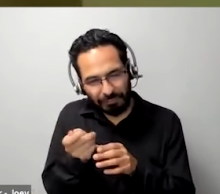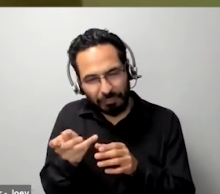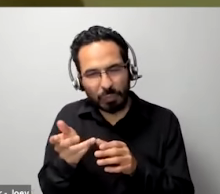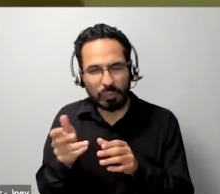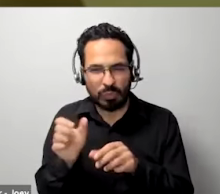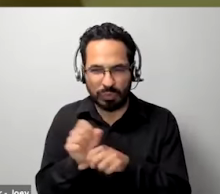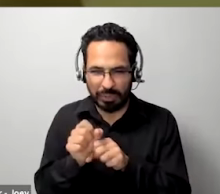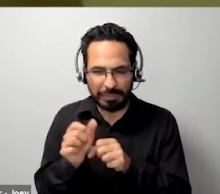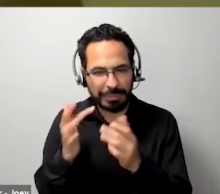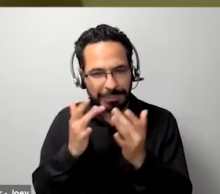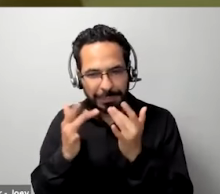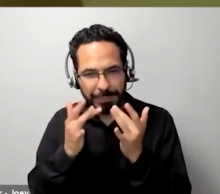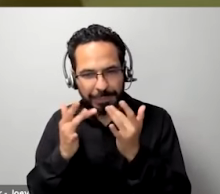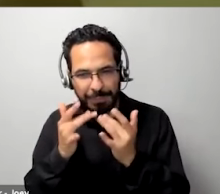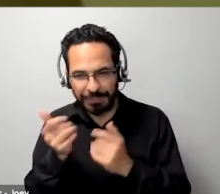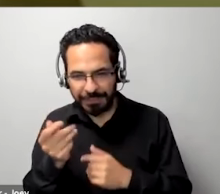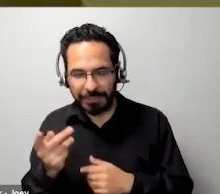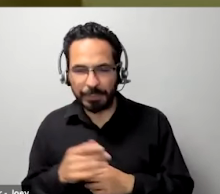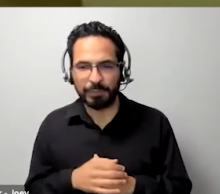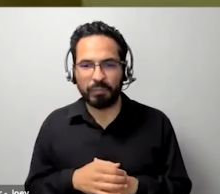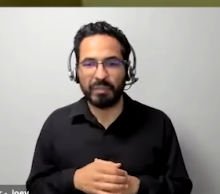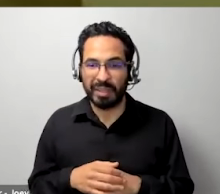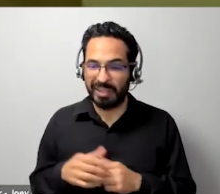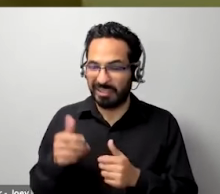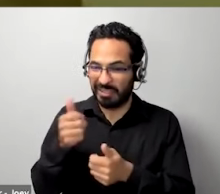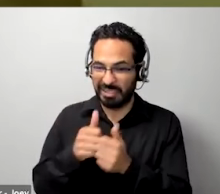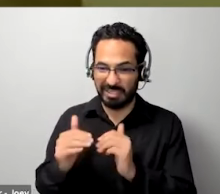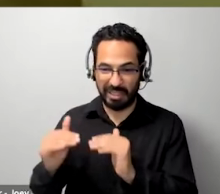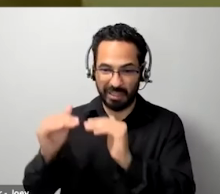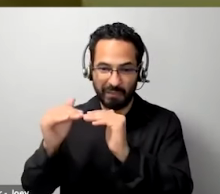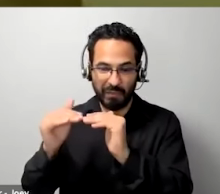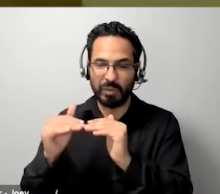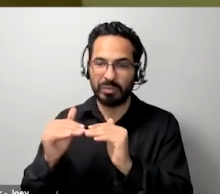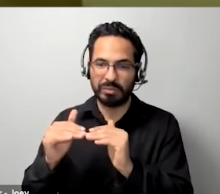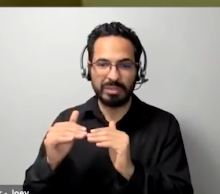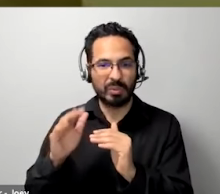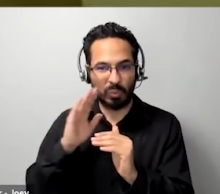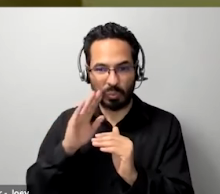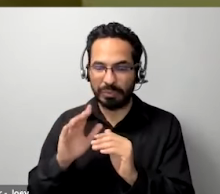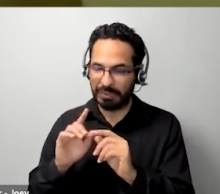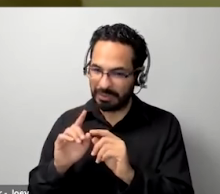and the different levels of those jobs are gonna be scarce by itself as well.